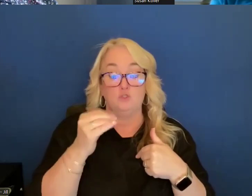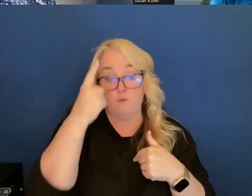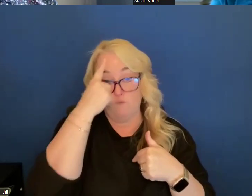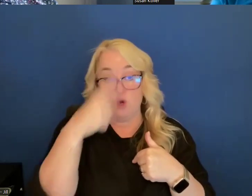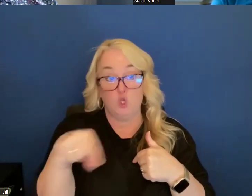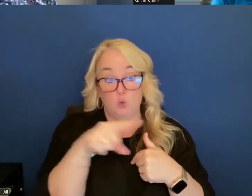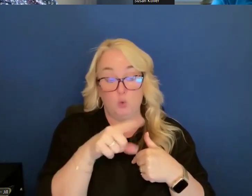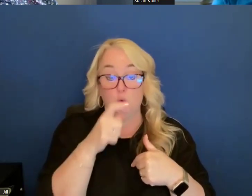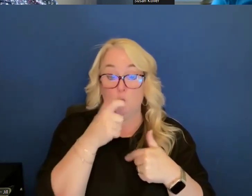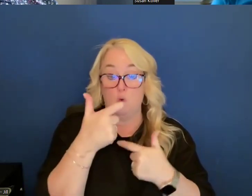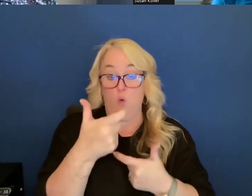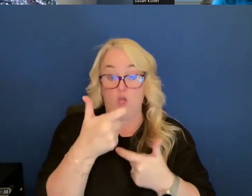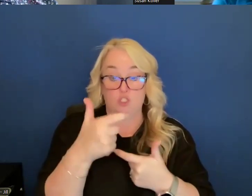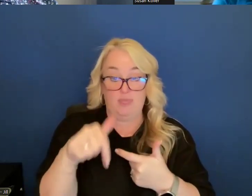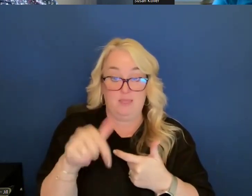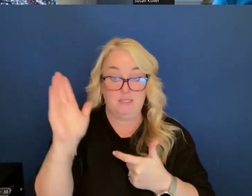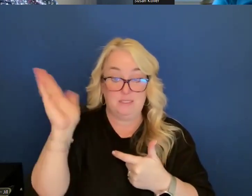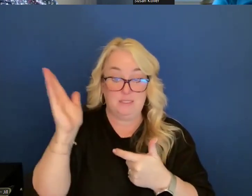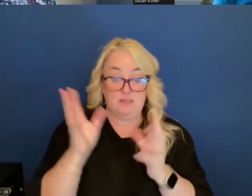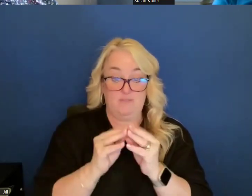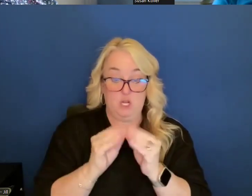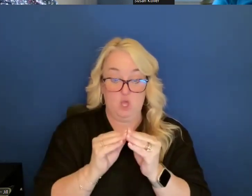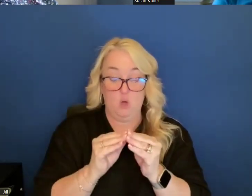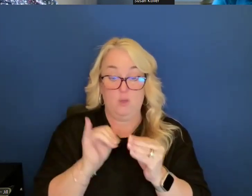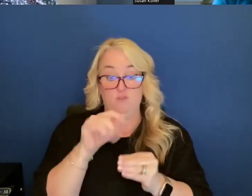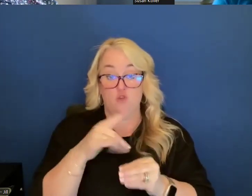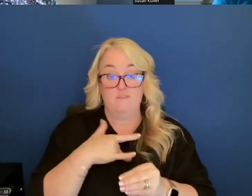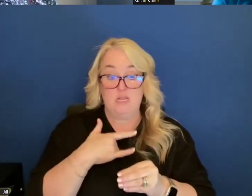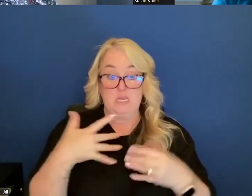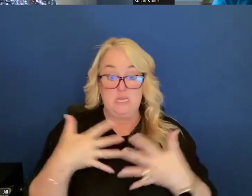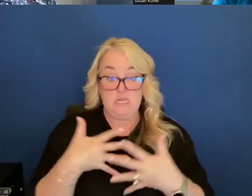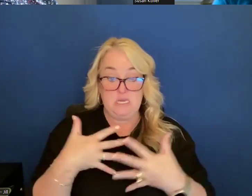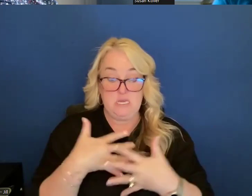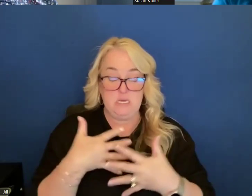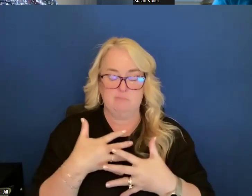are watching this video, who are totally intimidated, it does get